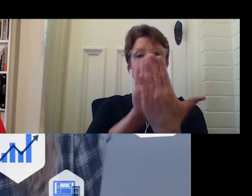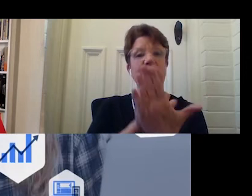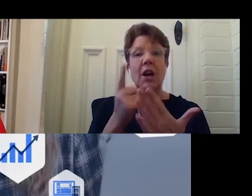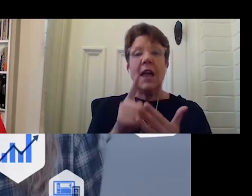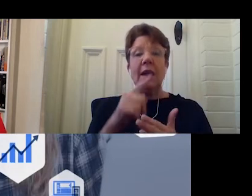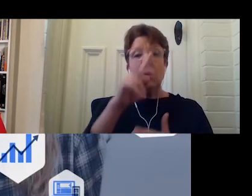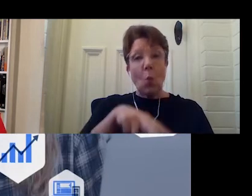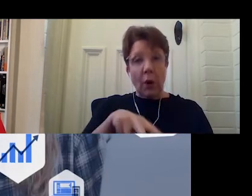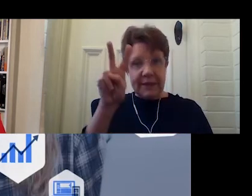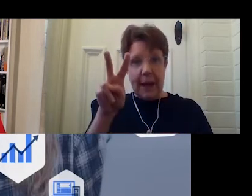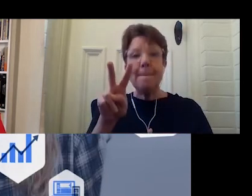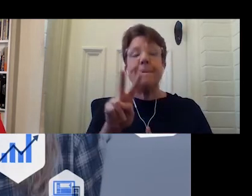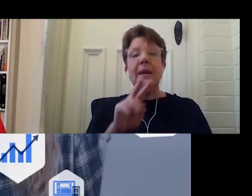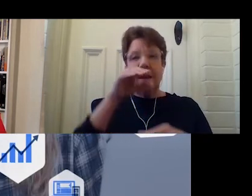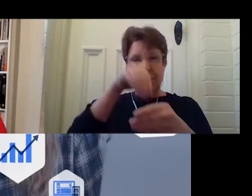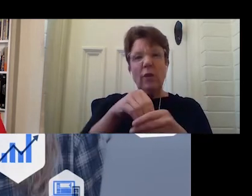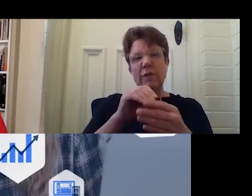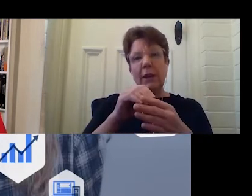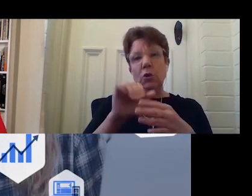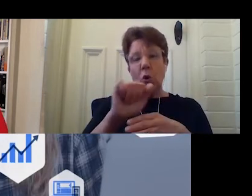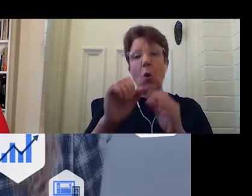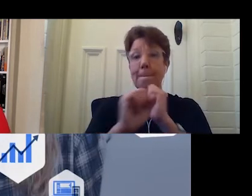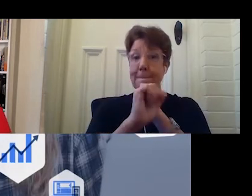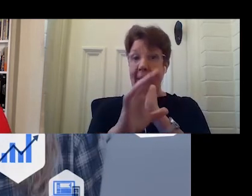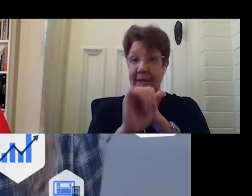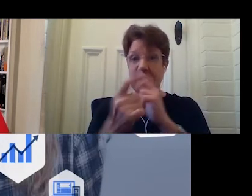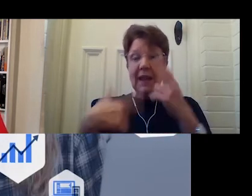part of your marketing suite. If you haven't explored all of those